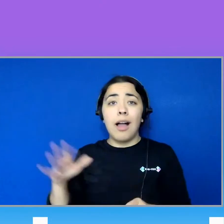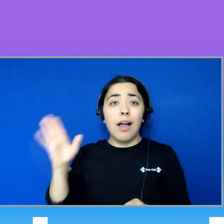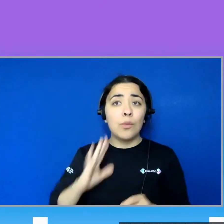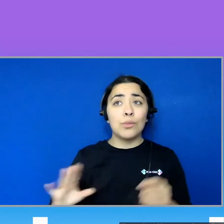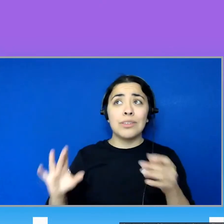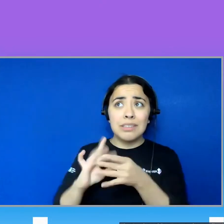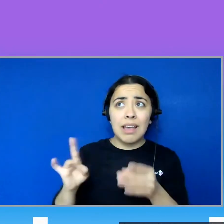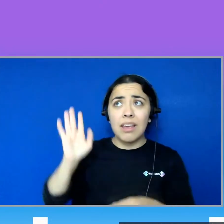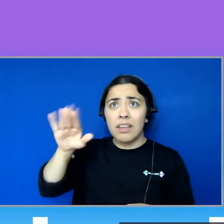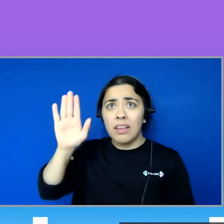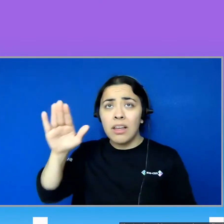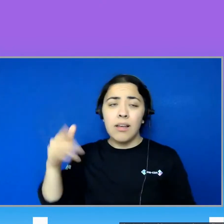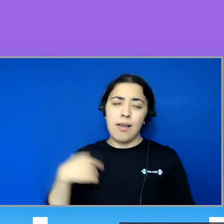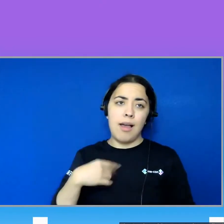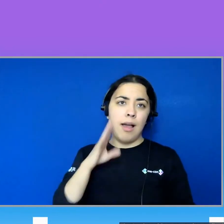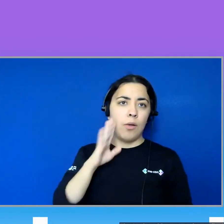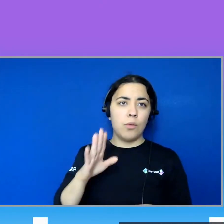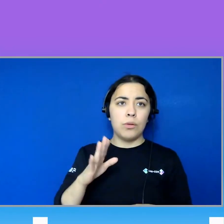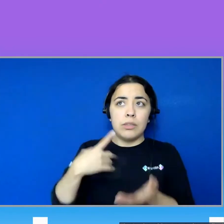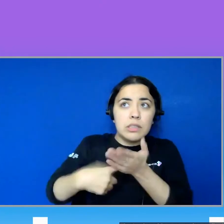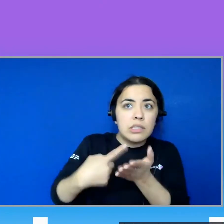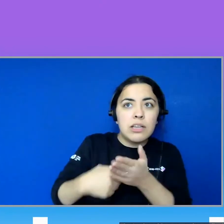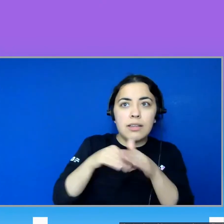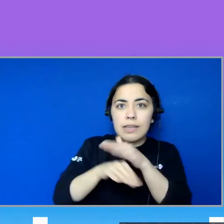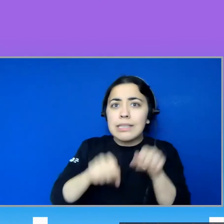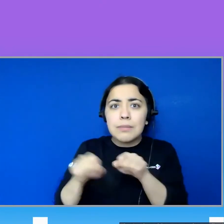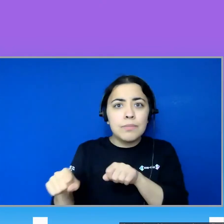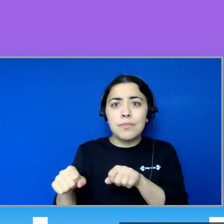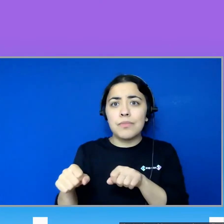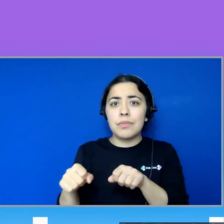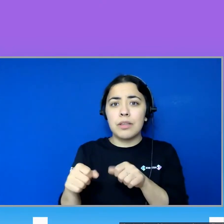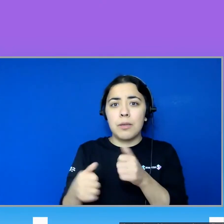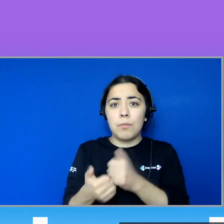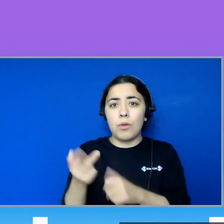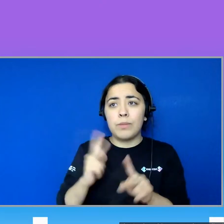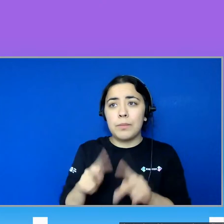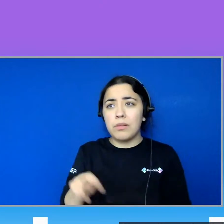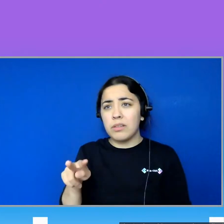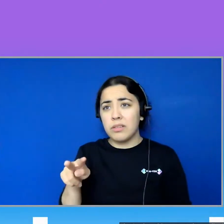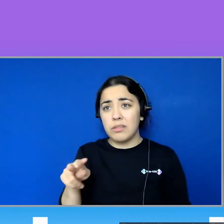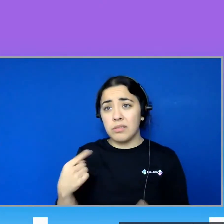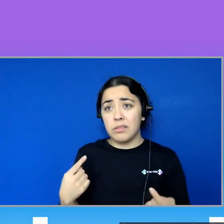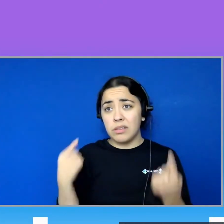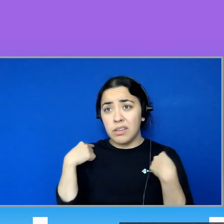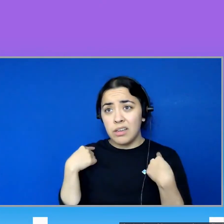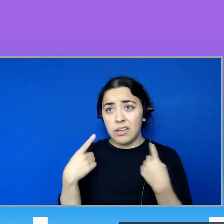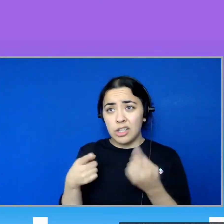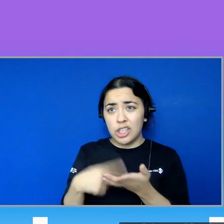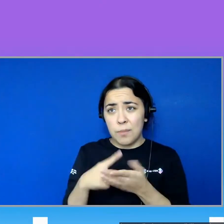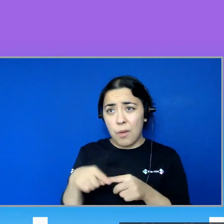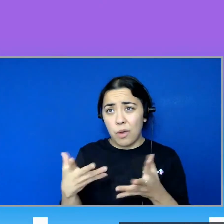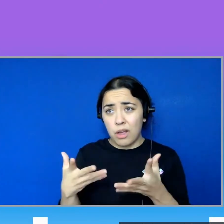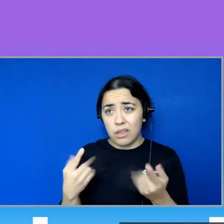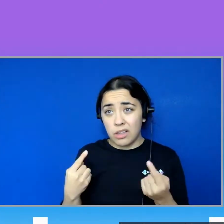know, talk about accessibility. And most people didn't even know